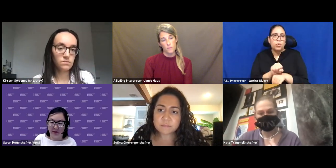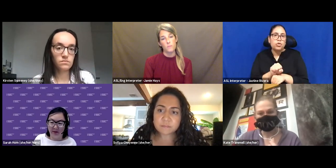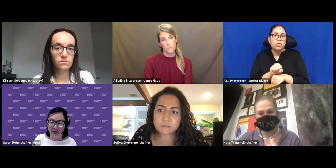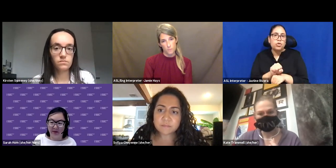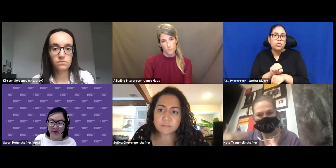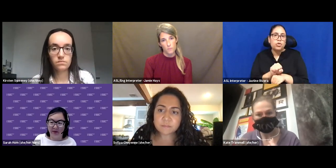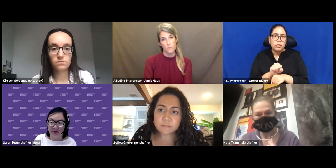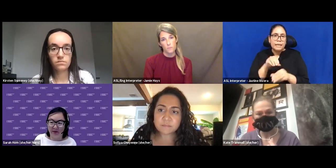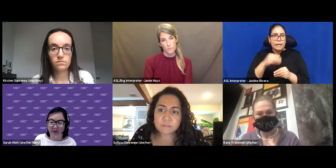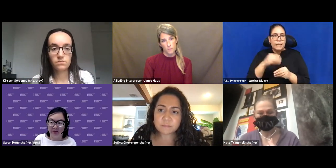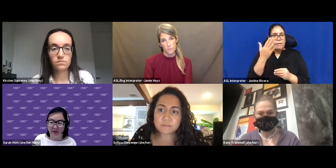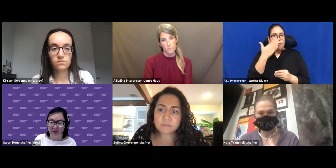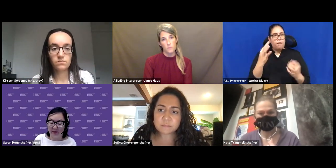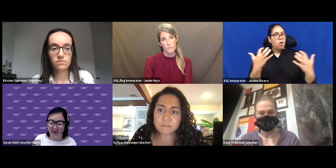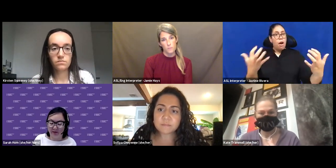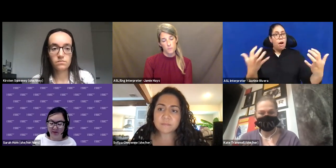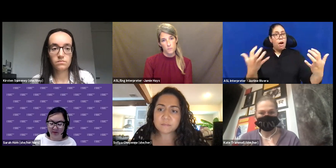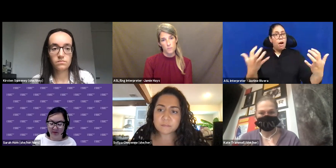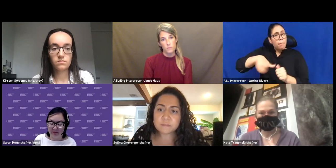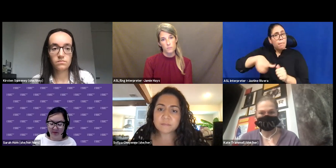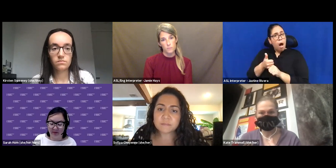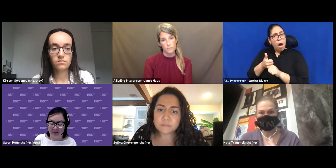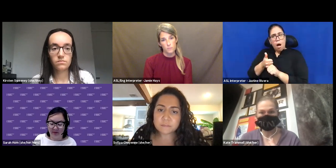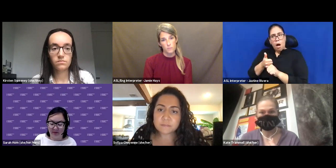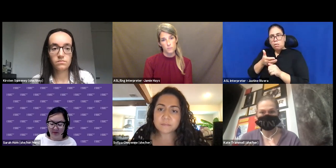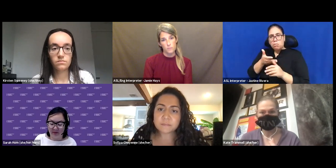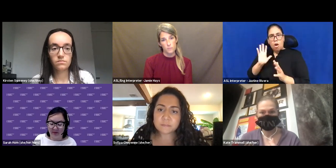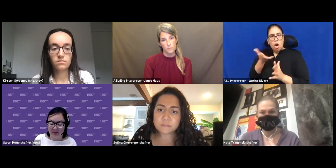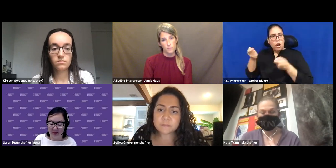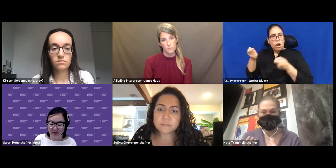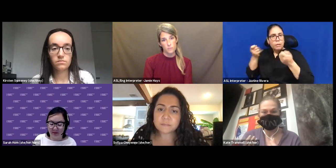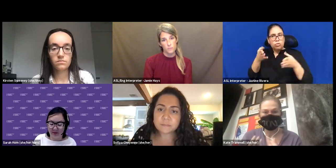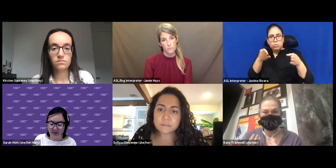audiences and behind the scenes, because sometimes they don't